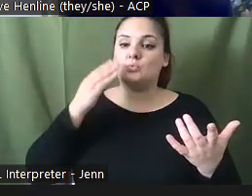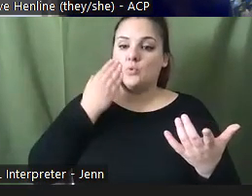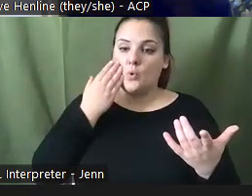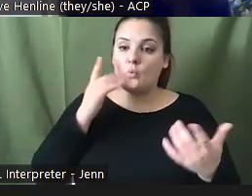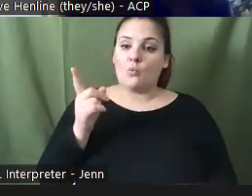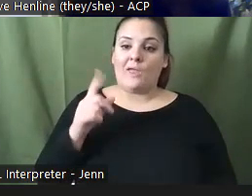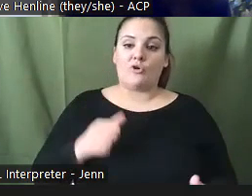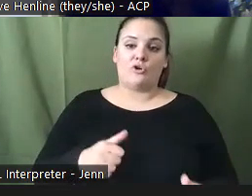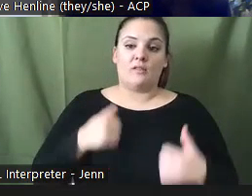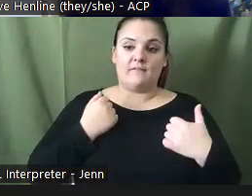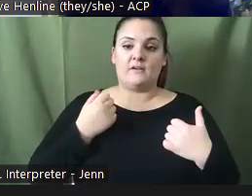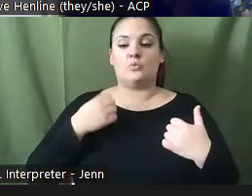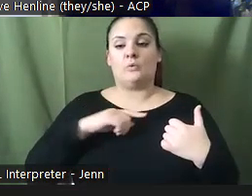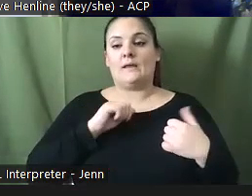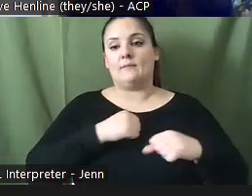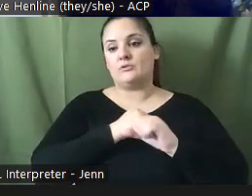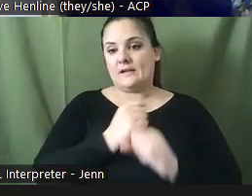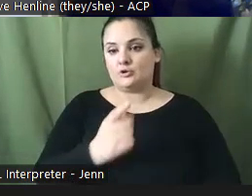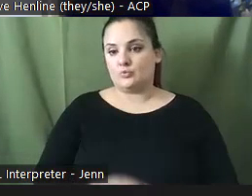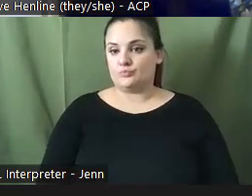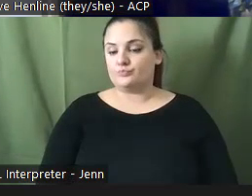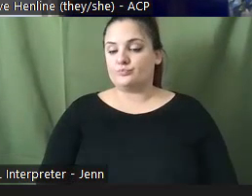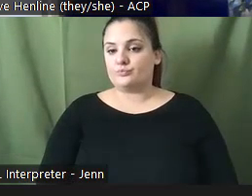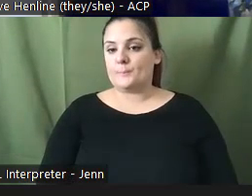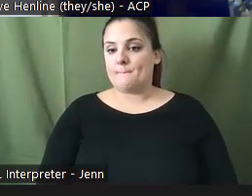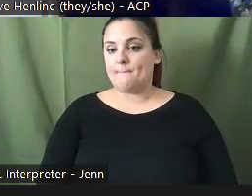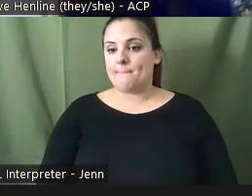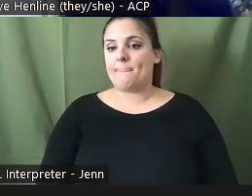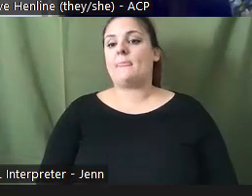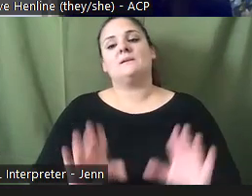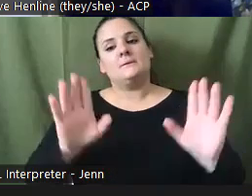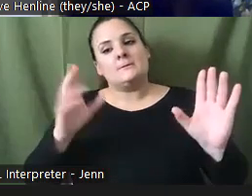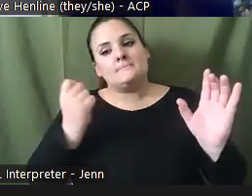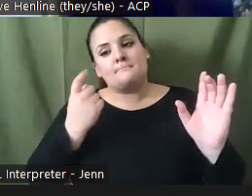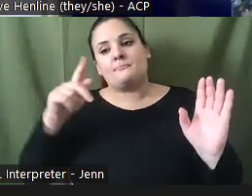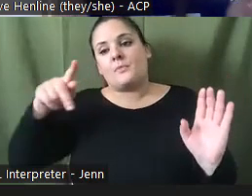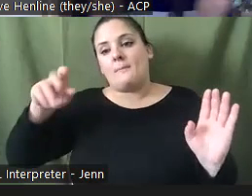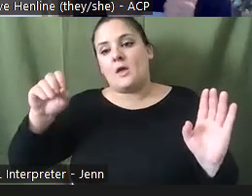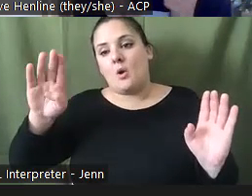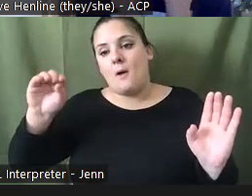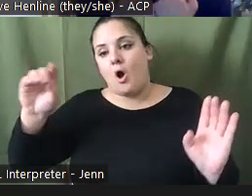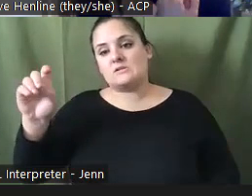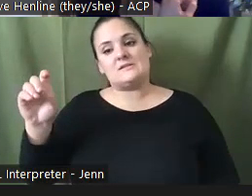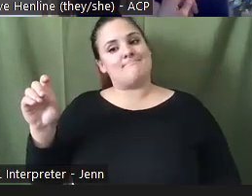And on that note, we cannot put a P.O. Box as an actual address because you're not hunched